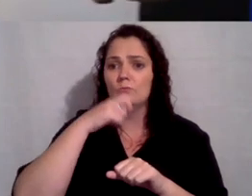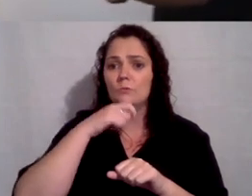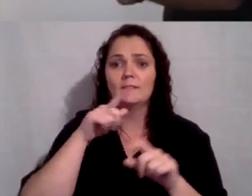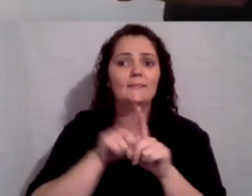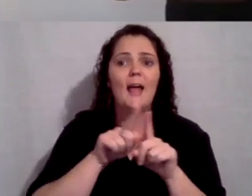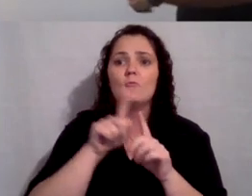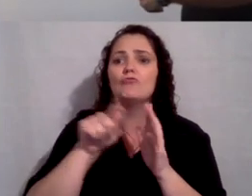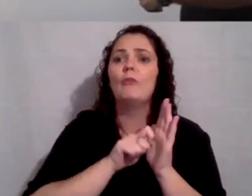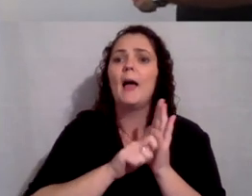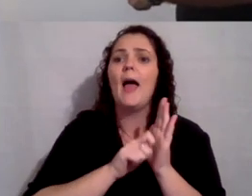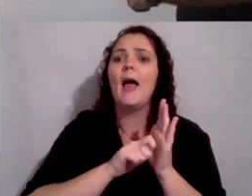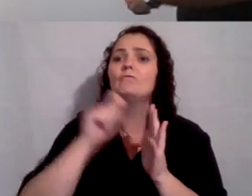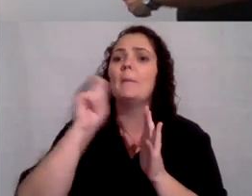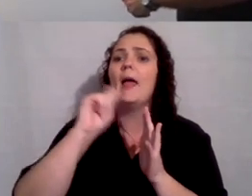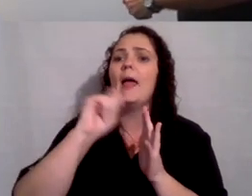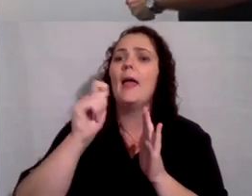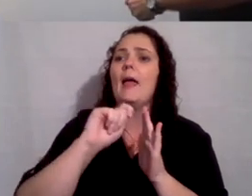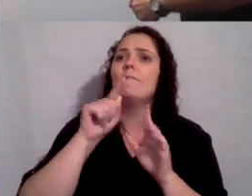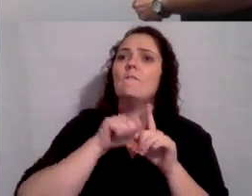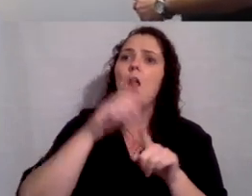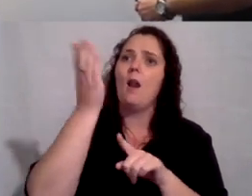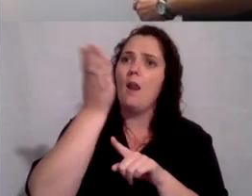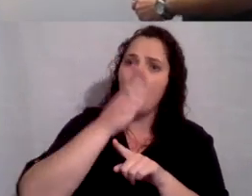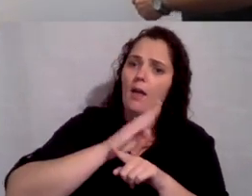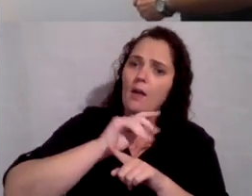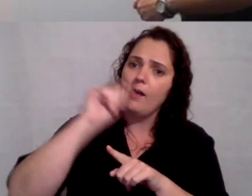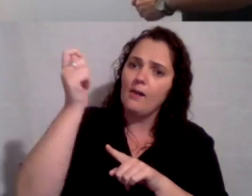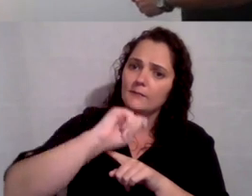eraser, you're going to begin working in line